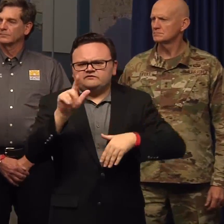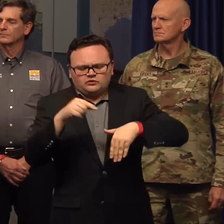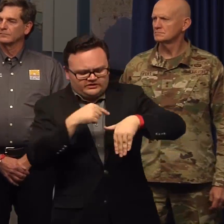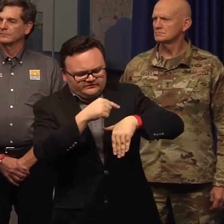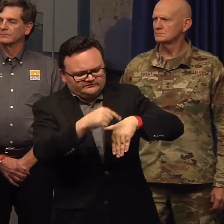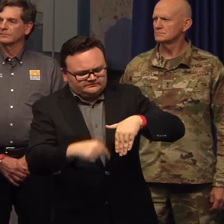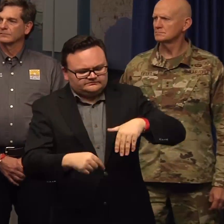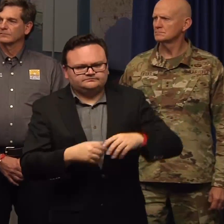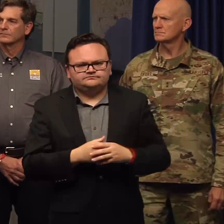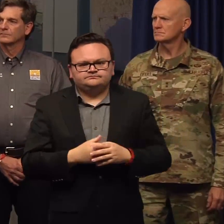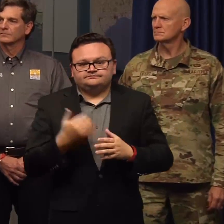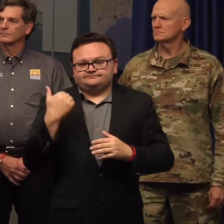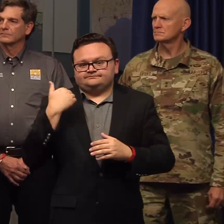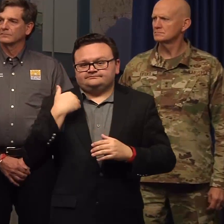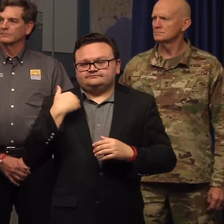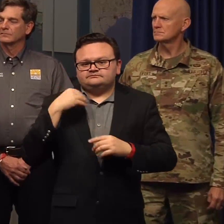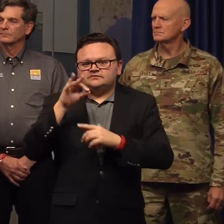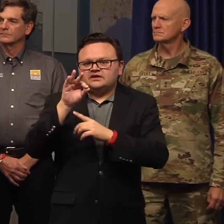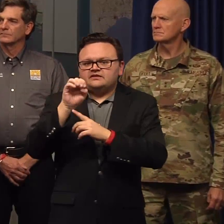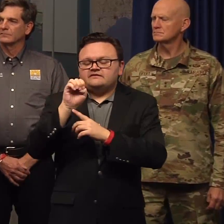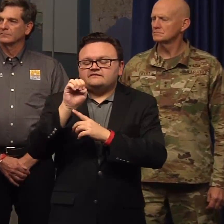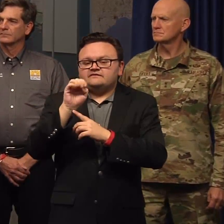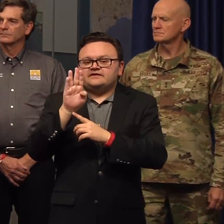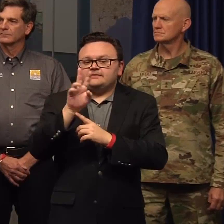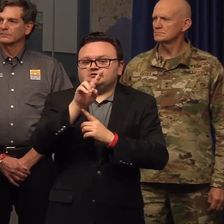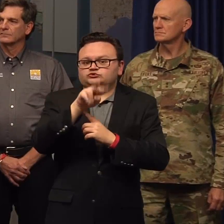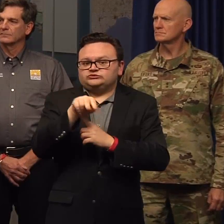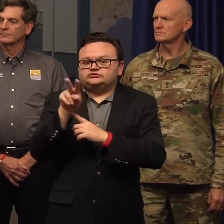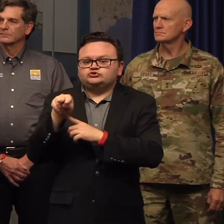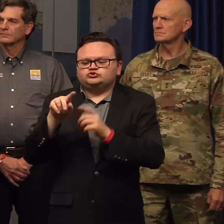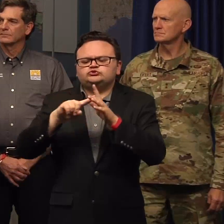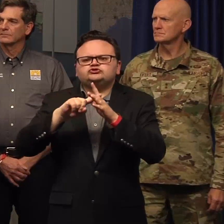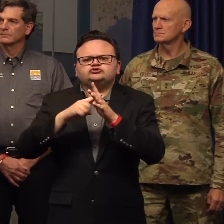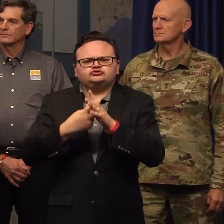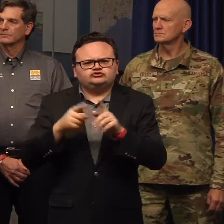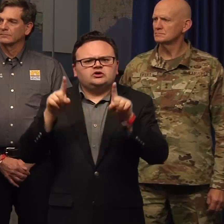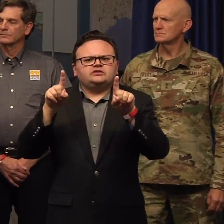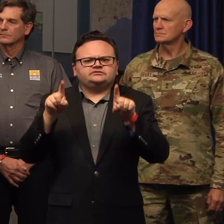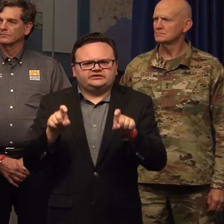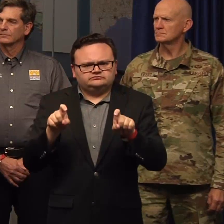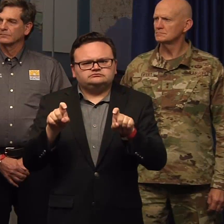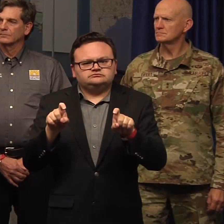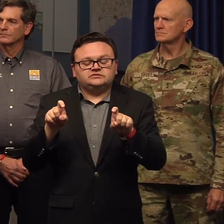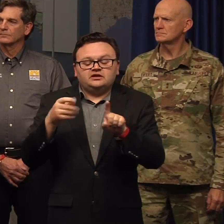FLORIDA.